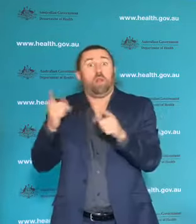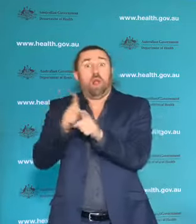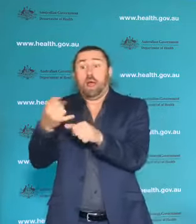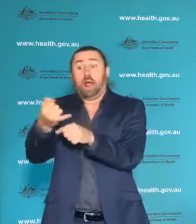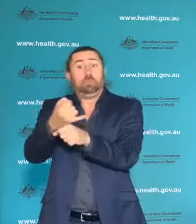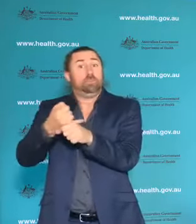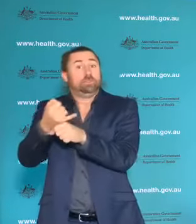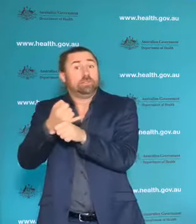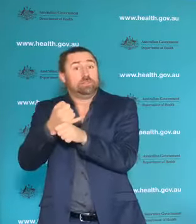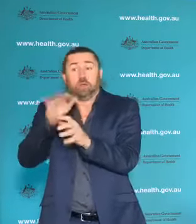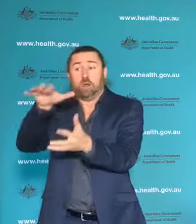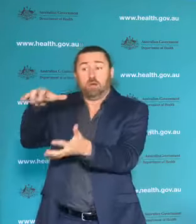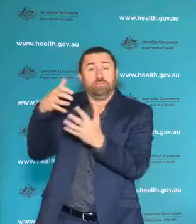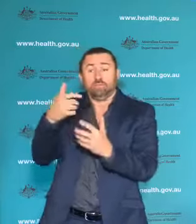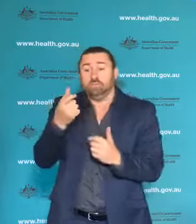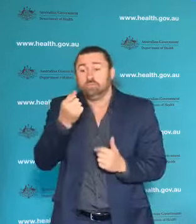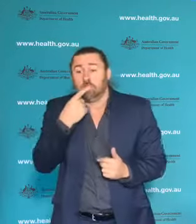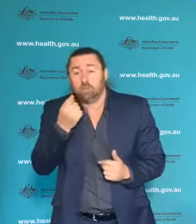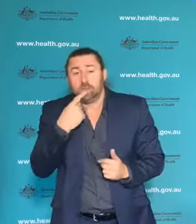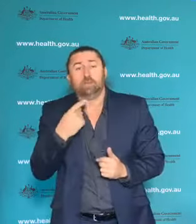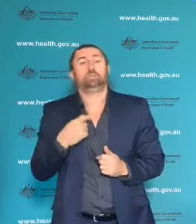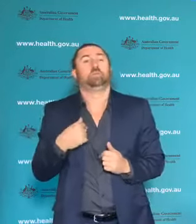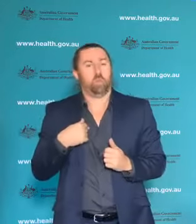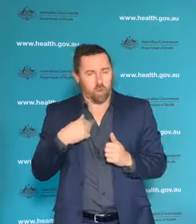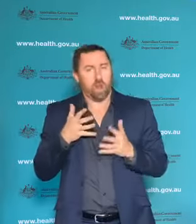to pick up your medication is an accepted reason